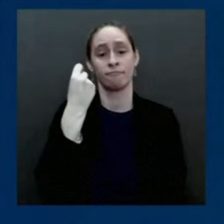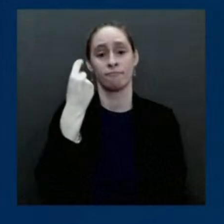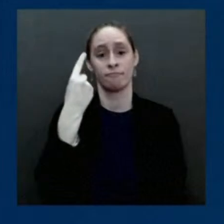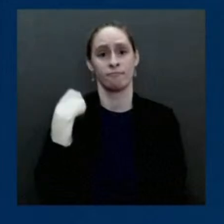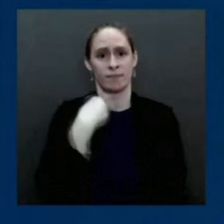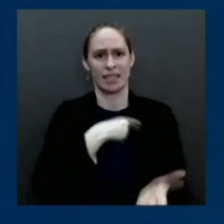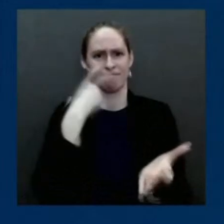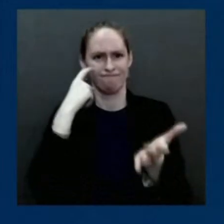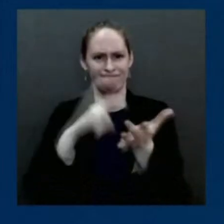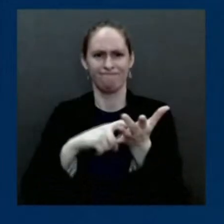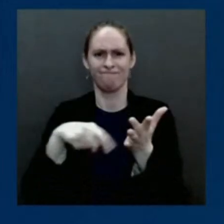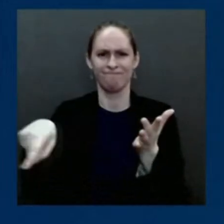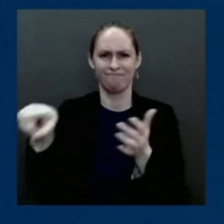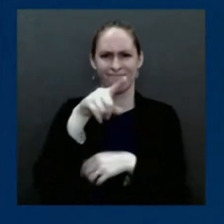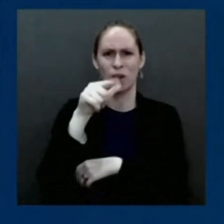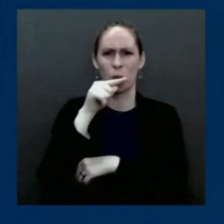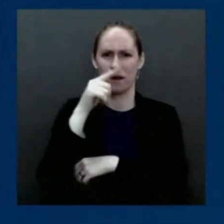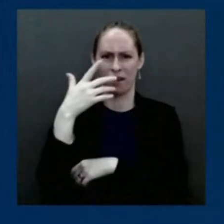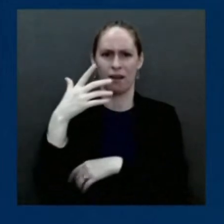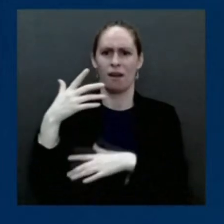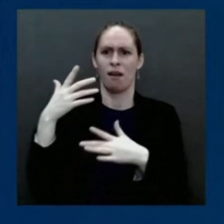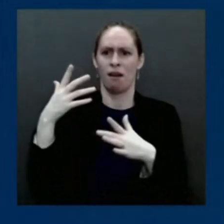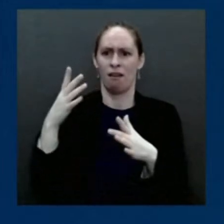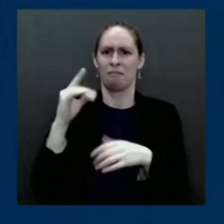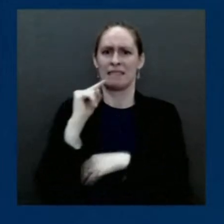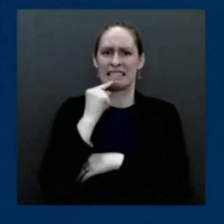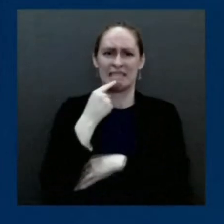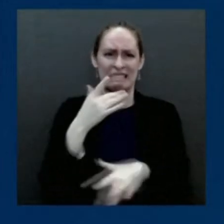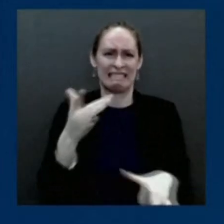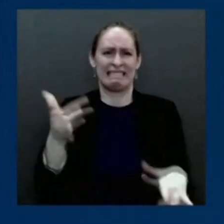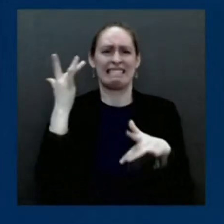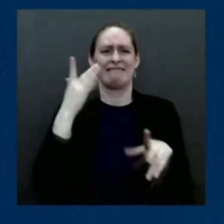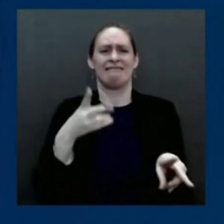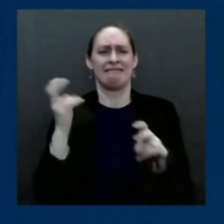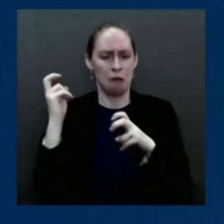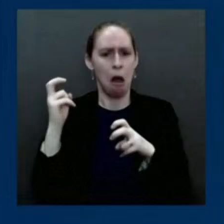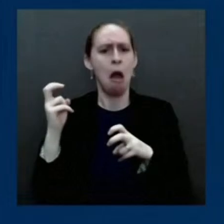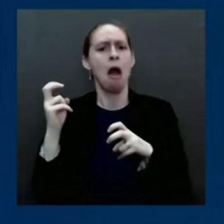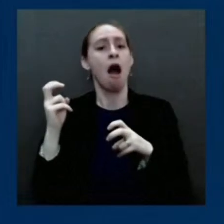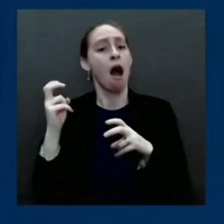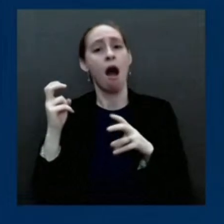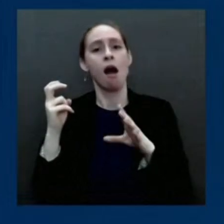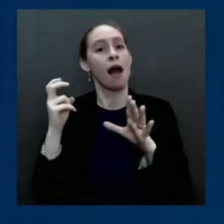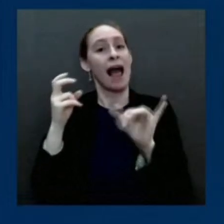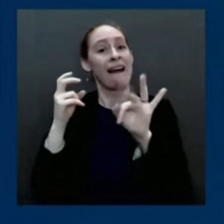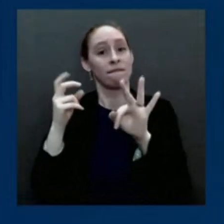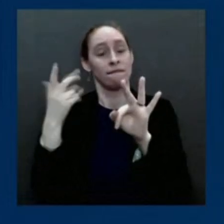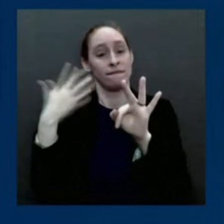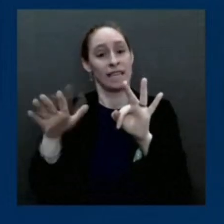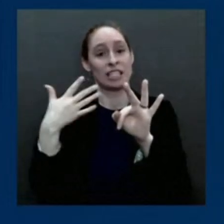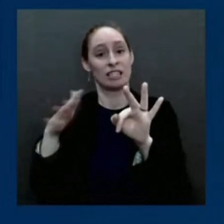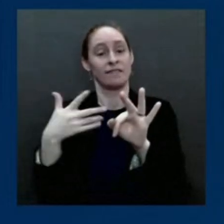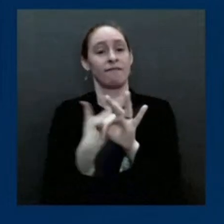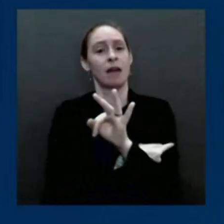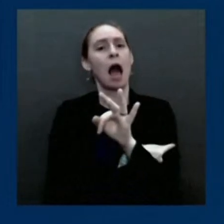YOU MAY HAVE A SLIGHTLY STEEPER